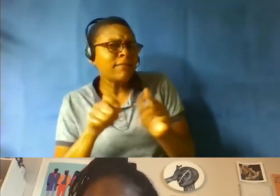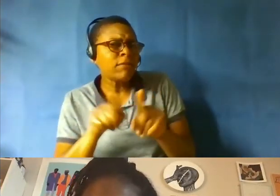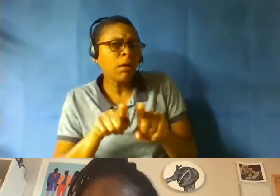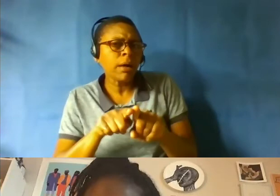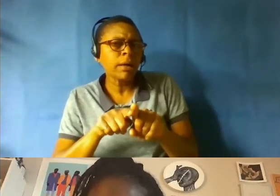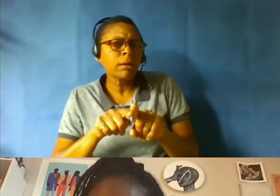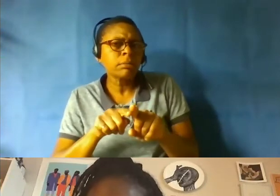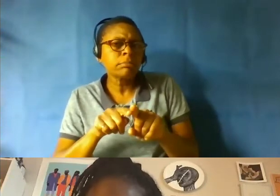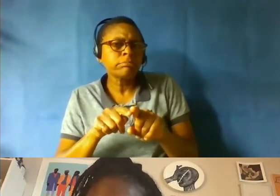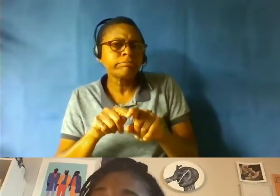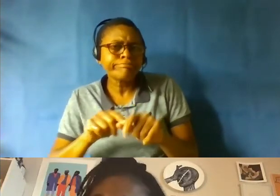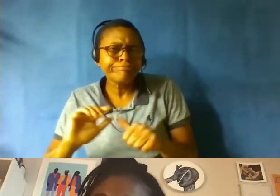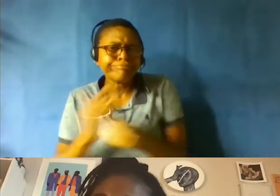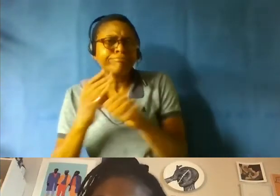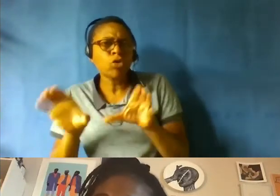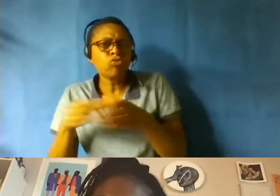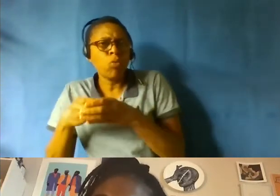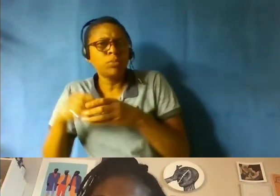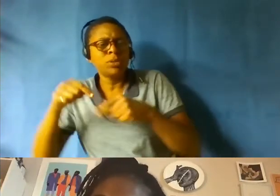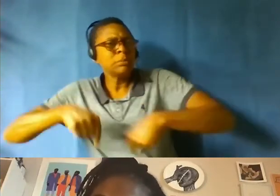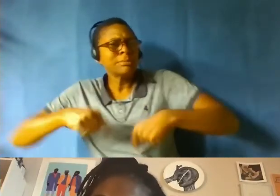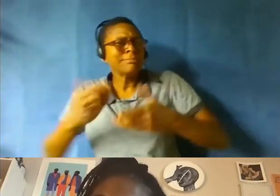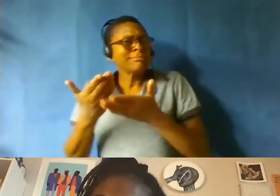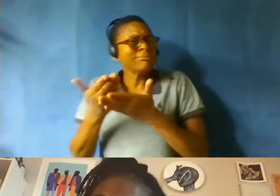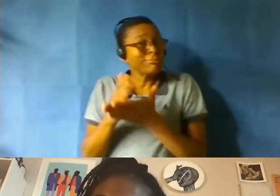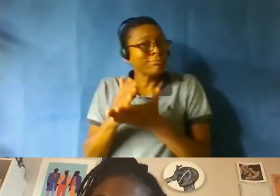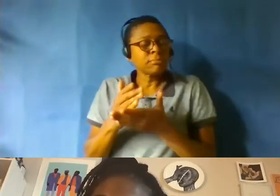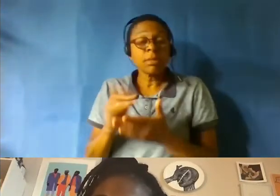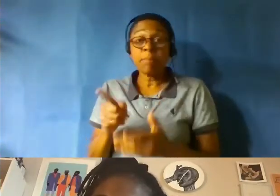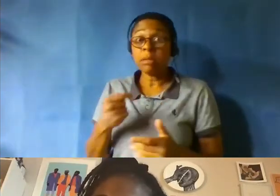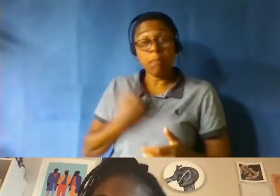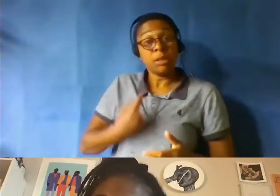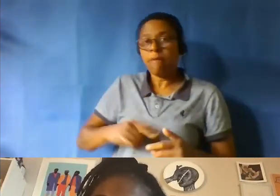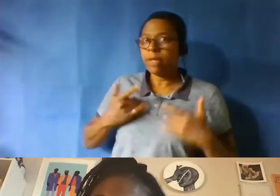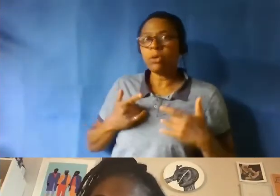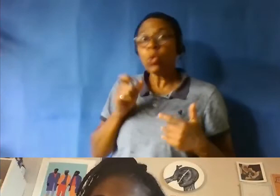alliances there for sure I think that there could be some really interesting